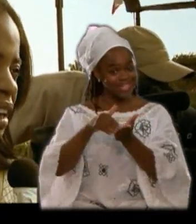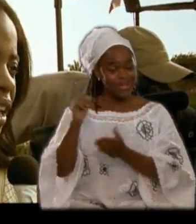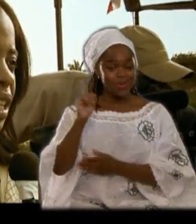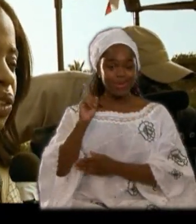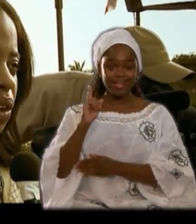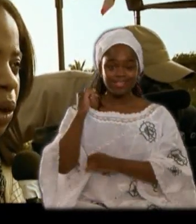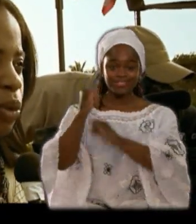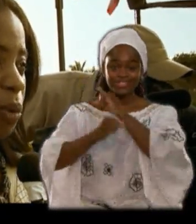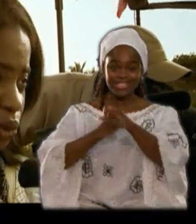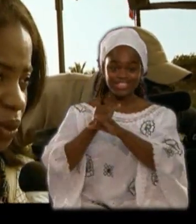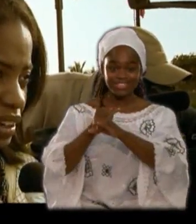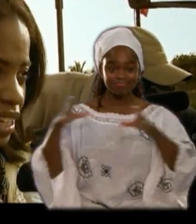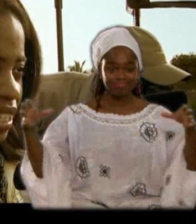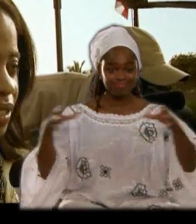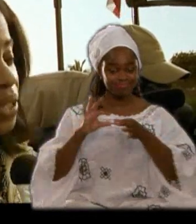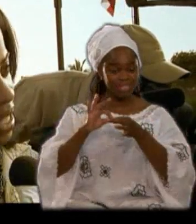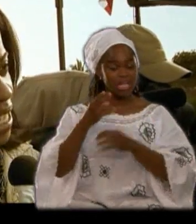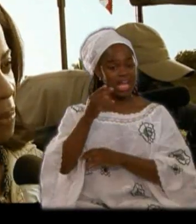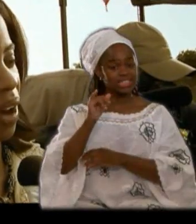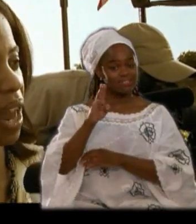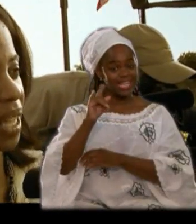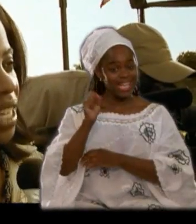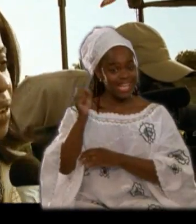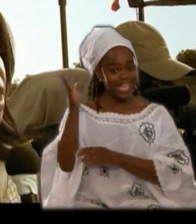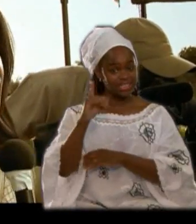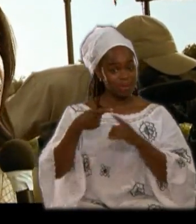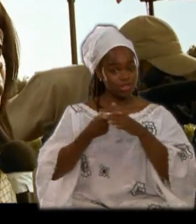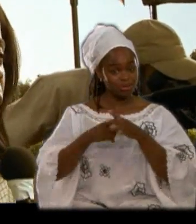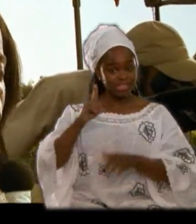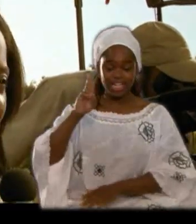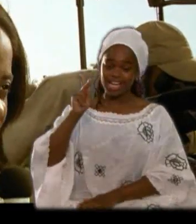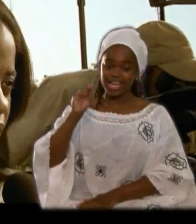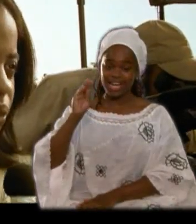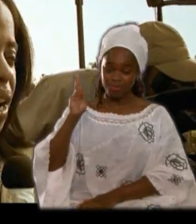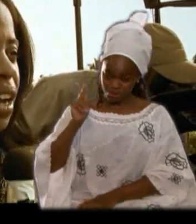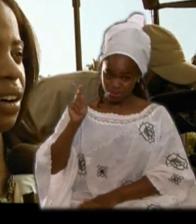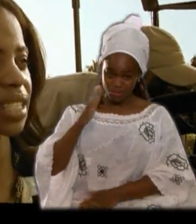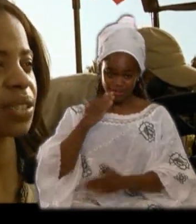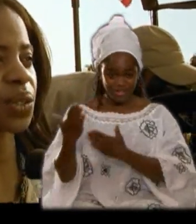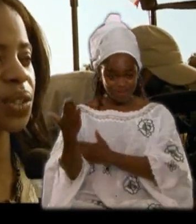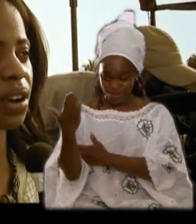Dr. Kambou, good morning. You're an expert on AIDS and this morning, you chair the committee that coordinates this colloquium.